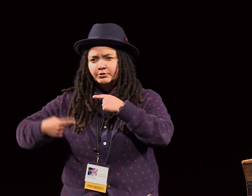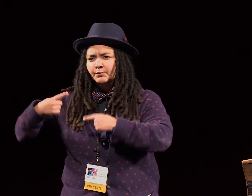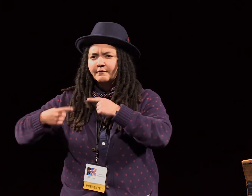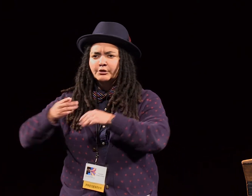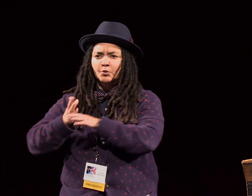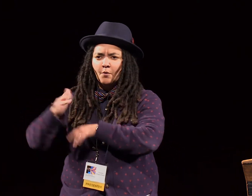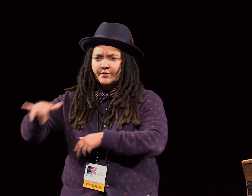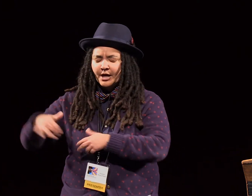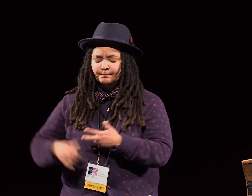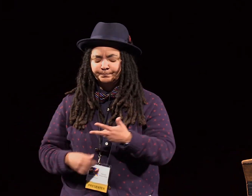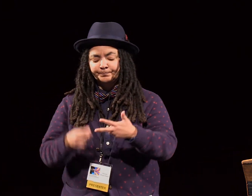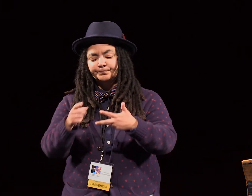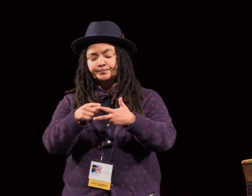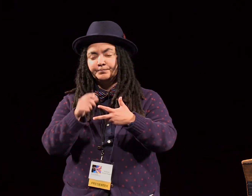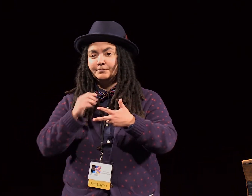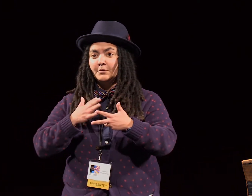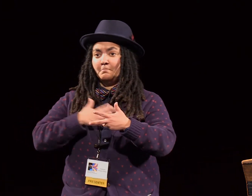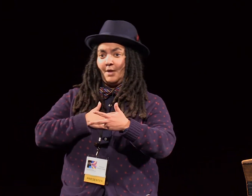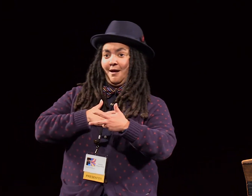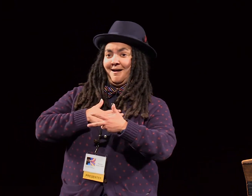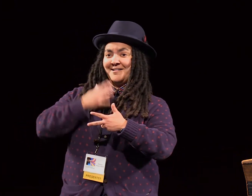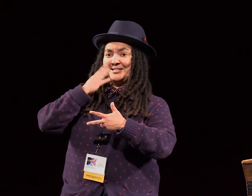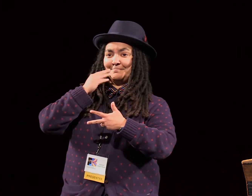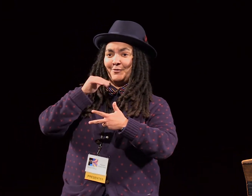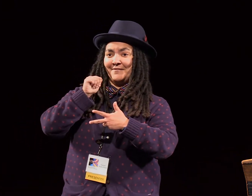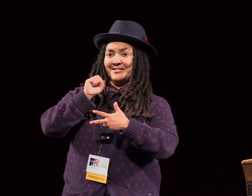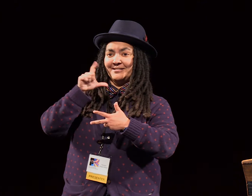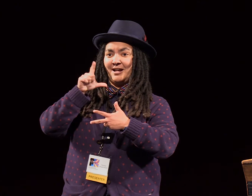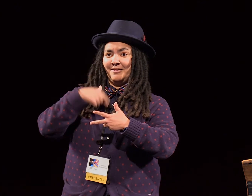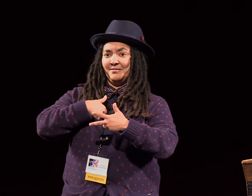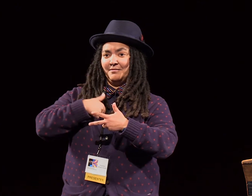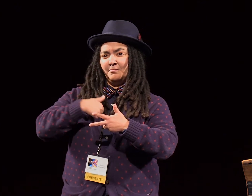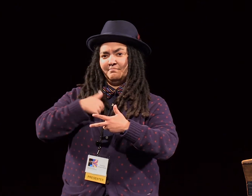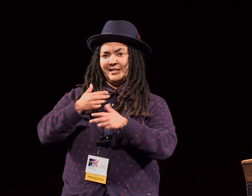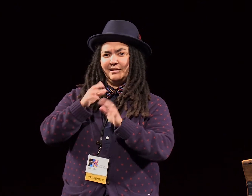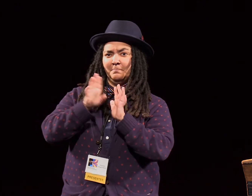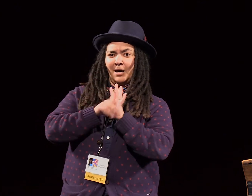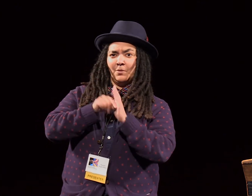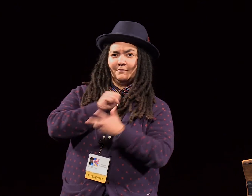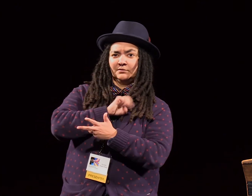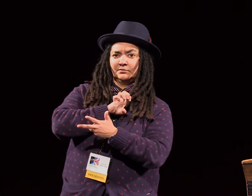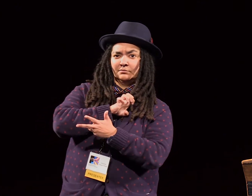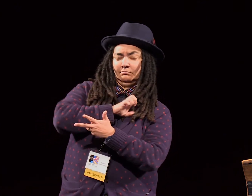I already had an argument over that. My experience is primarily with ASL.